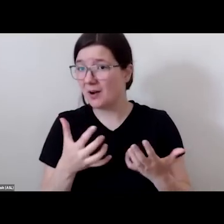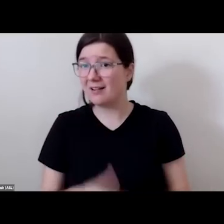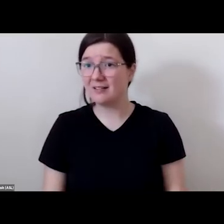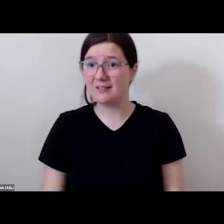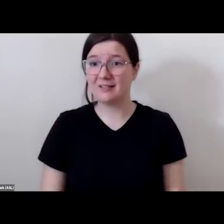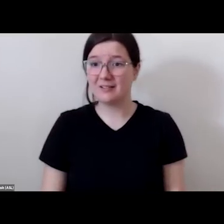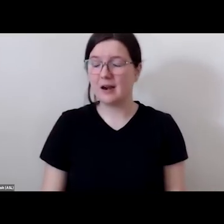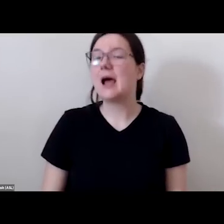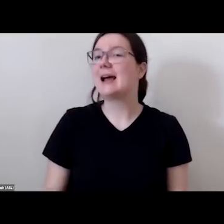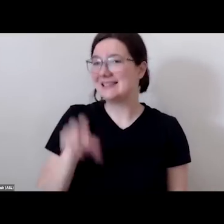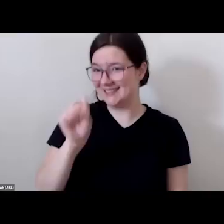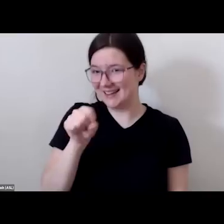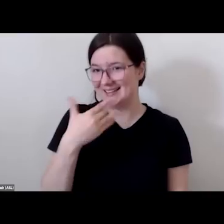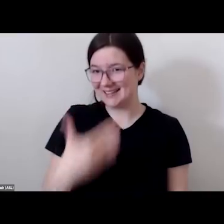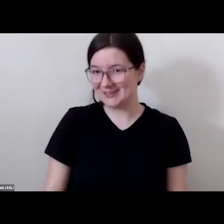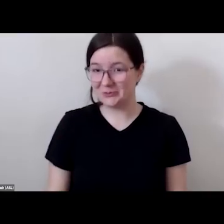Yes, thank you. - Oh great. Okay.